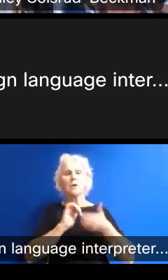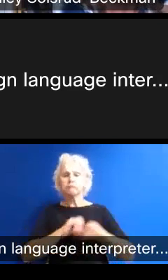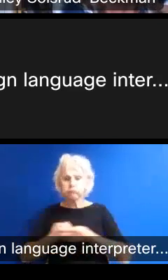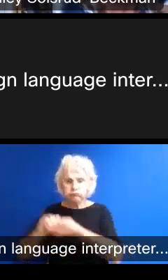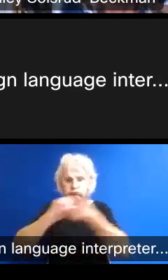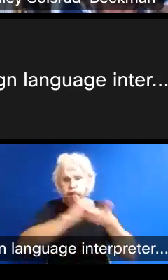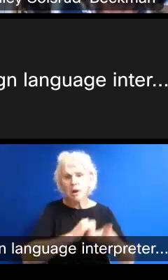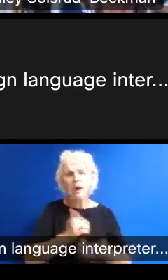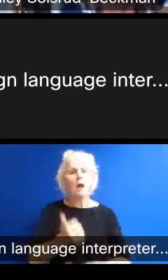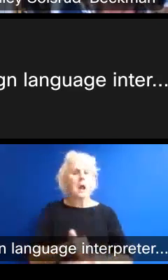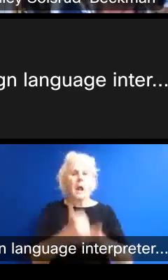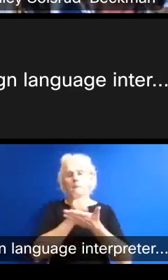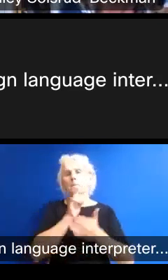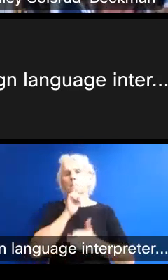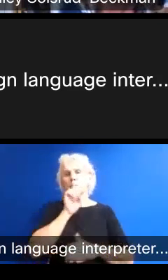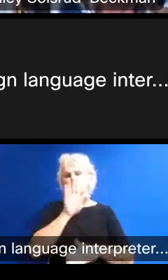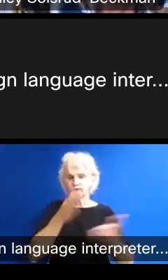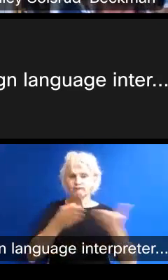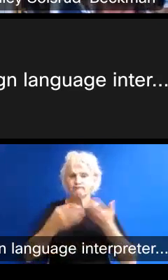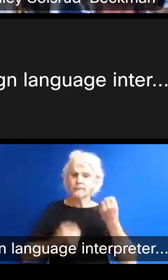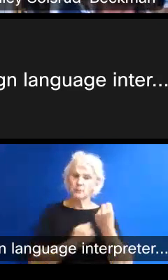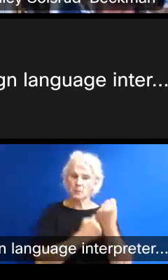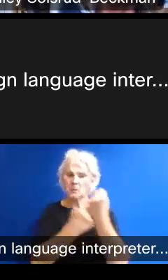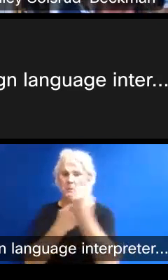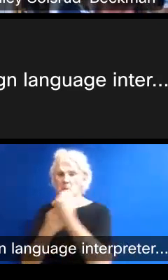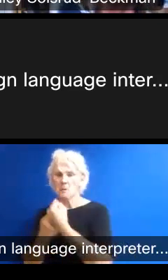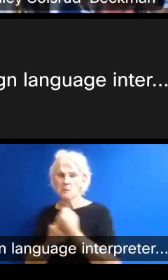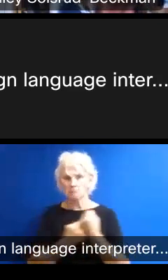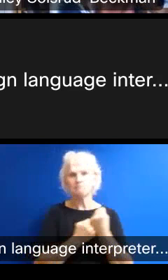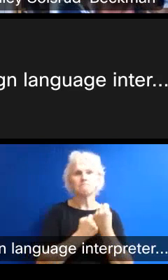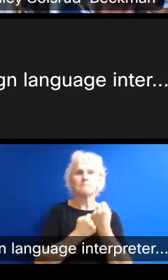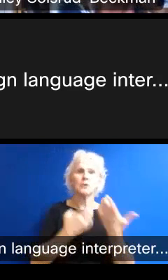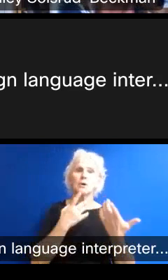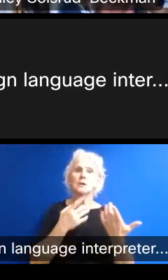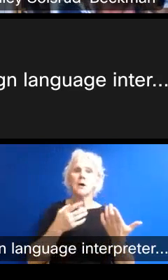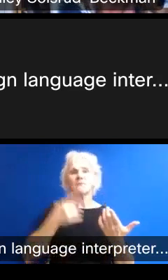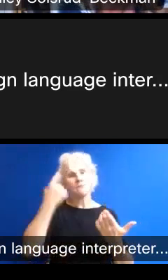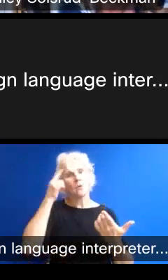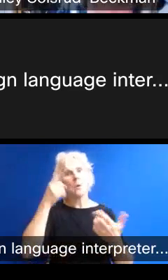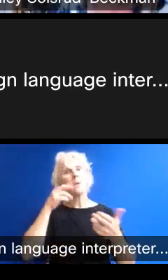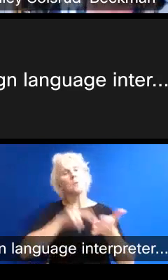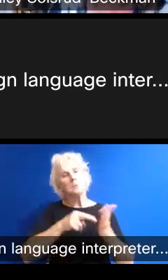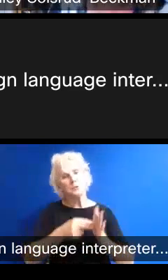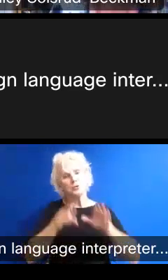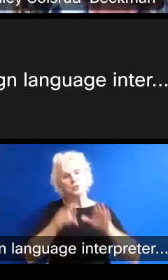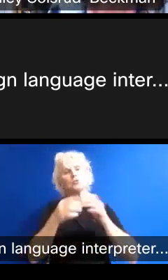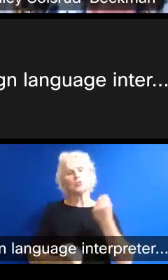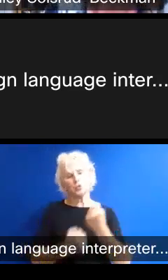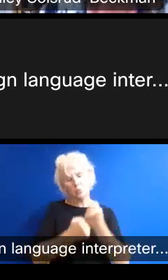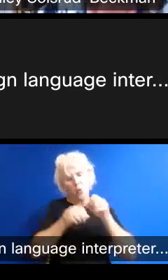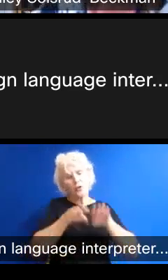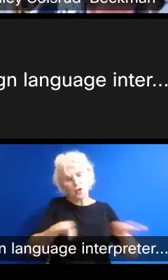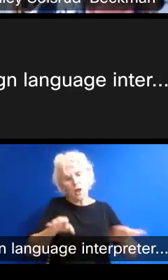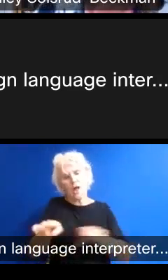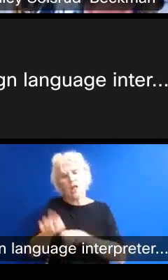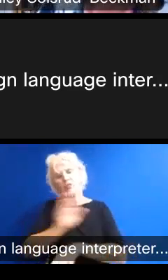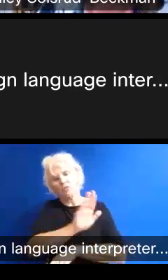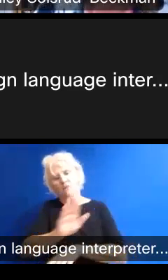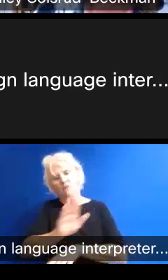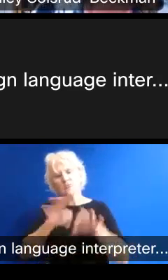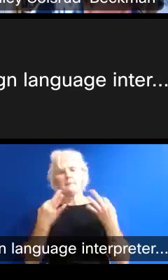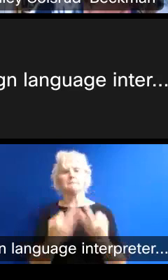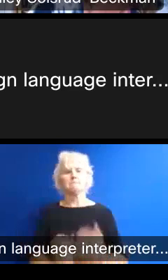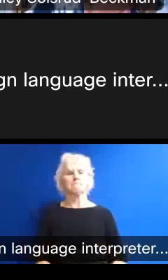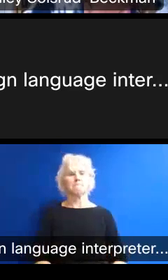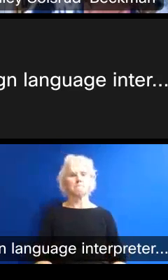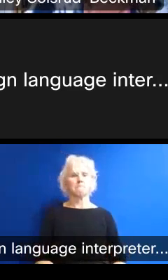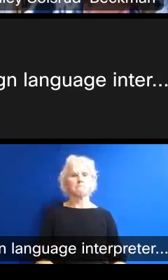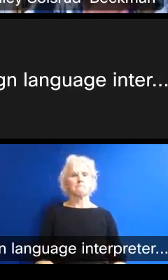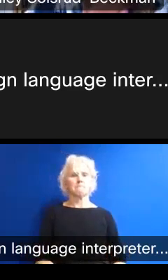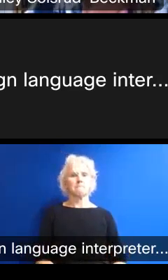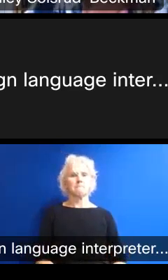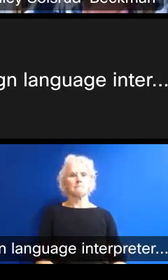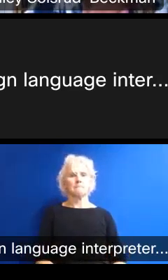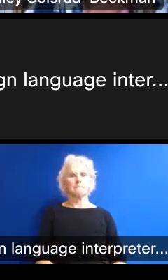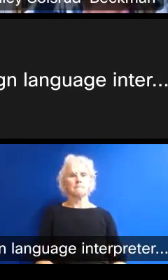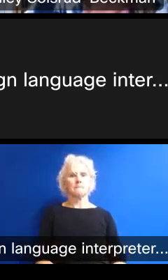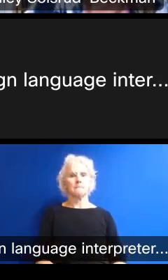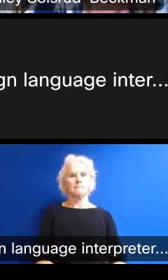your services are supporting each other to support the child and their family. Next slide please.